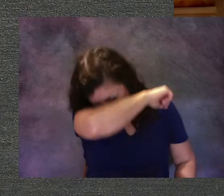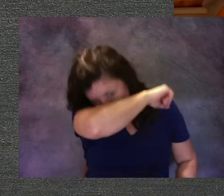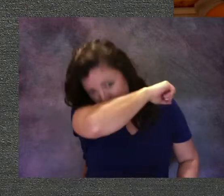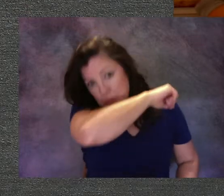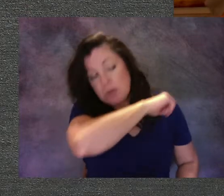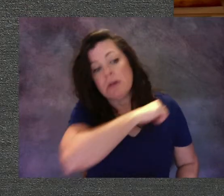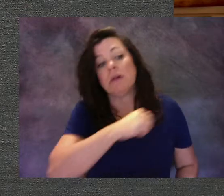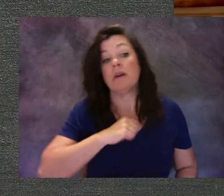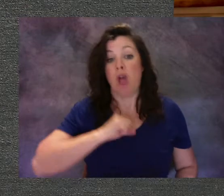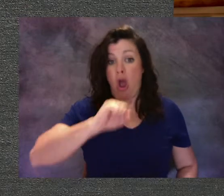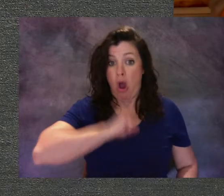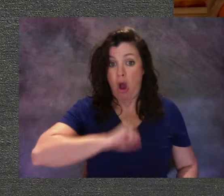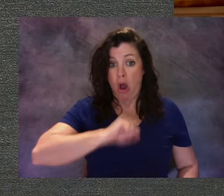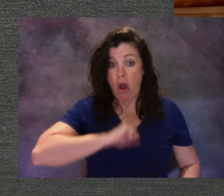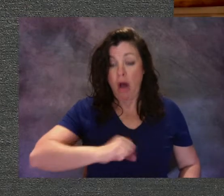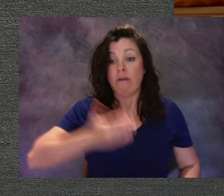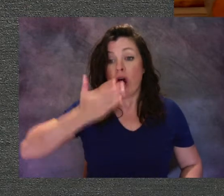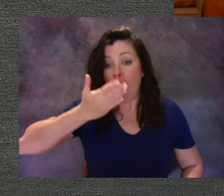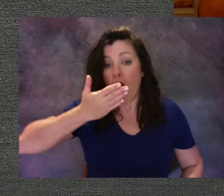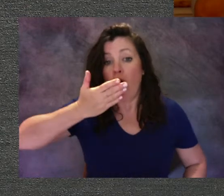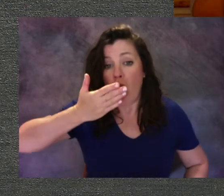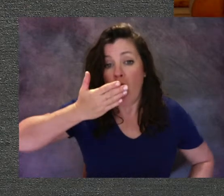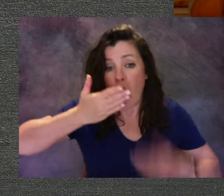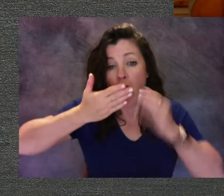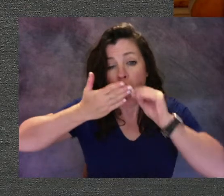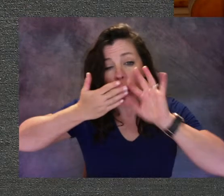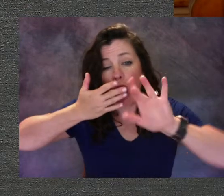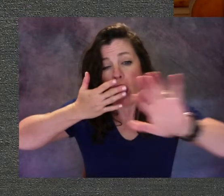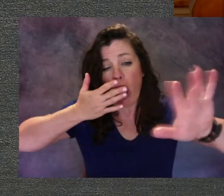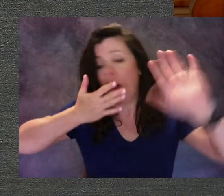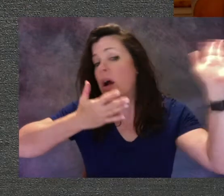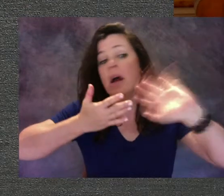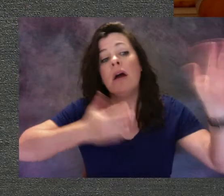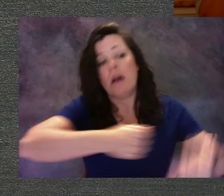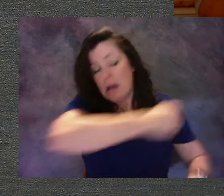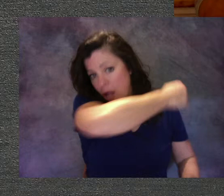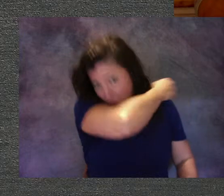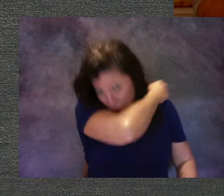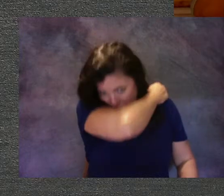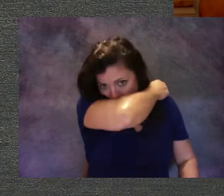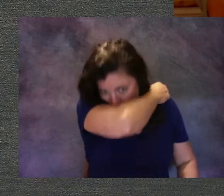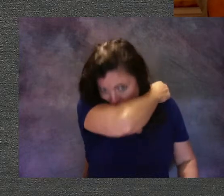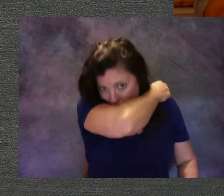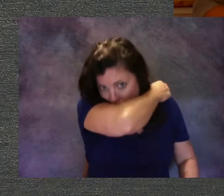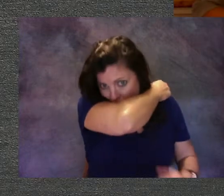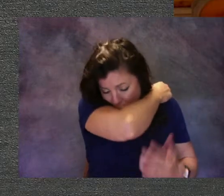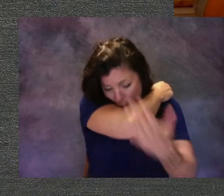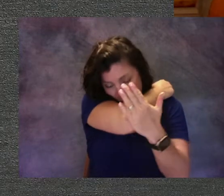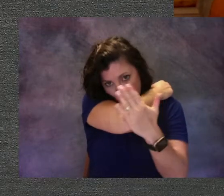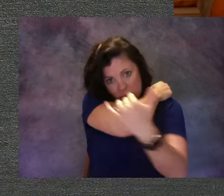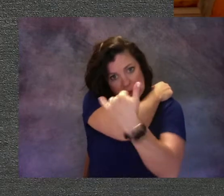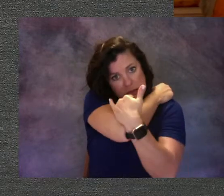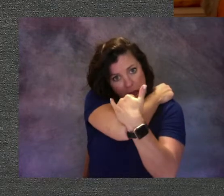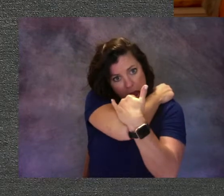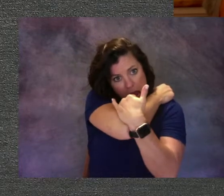Do you see? I just put my germs right here, I didn't put them on my hands. [coughs] Or another way is this.